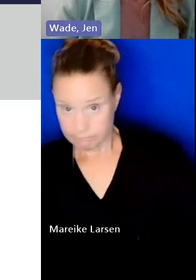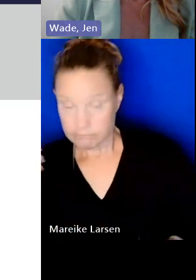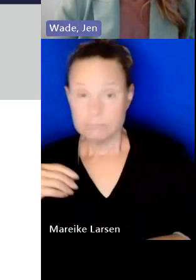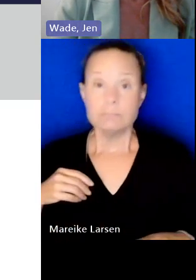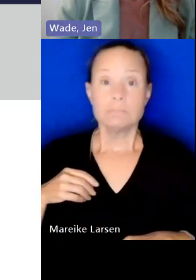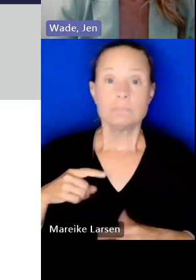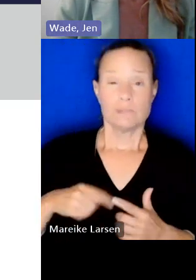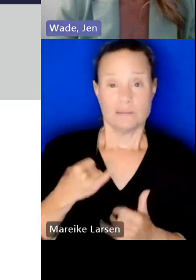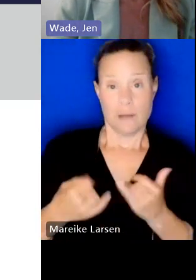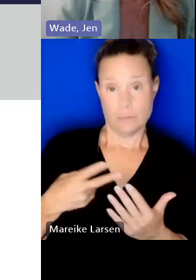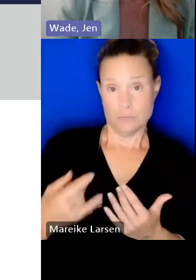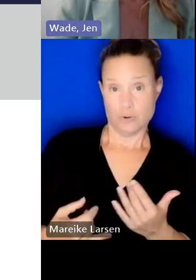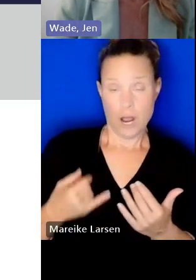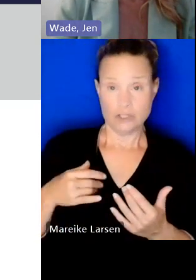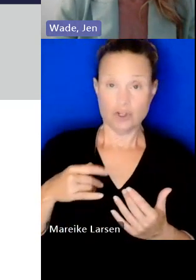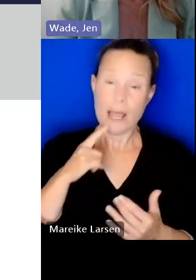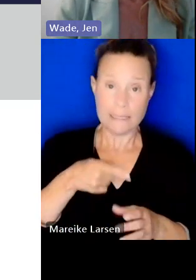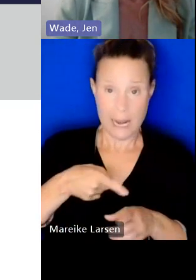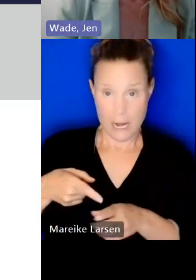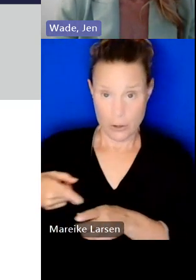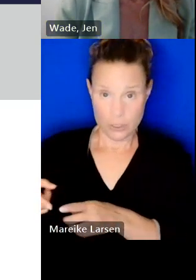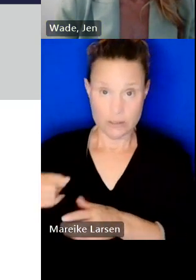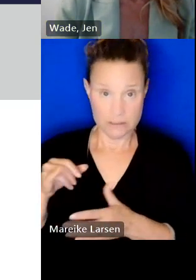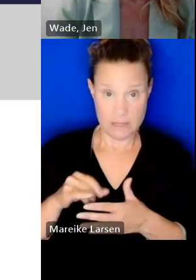final project areas for which you intend to submit a proposal.